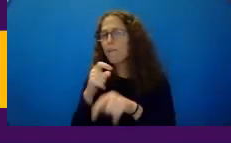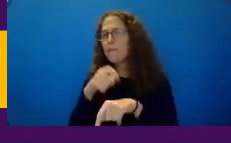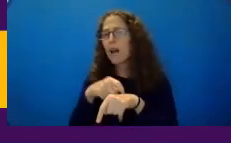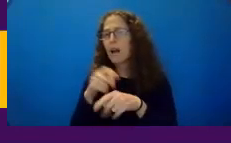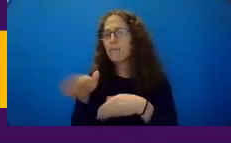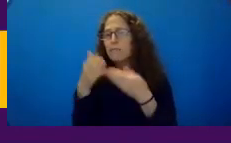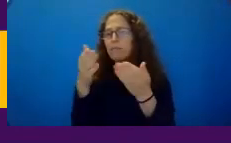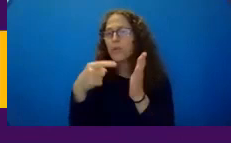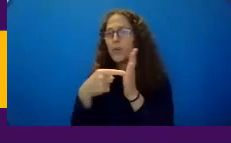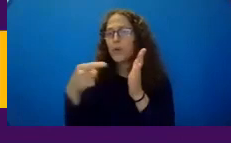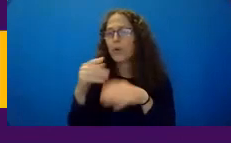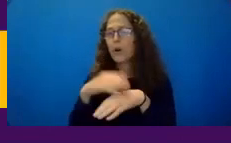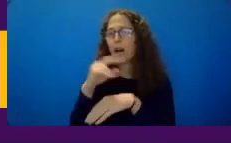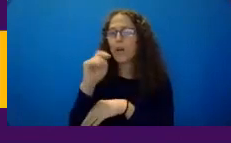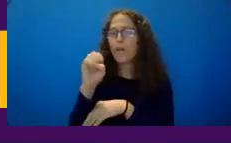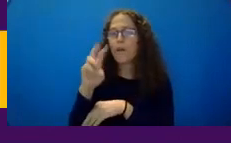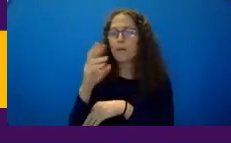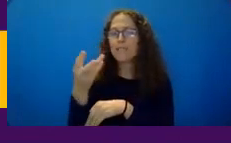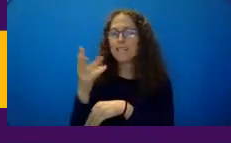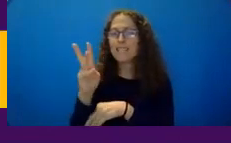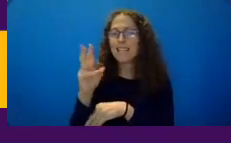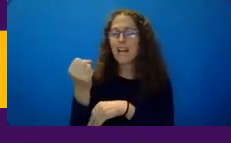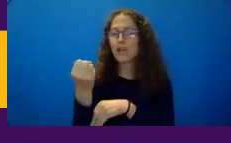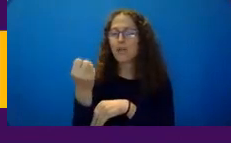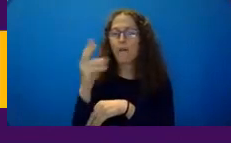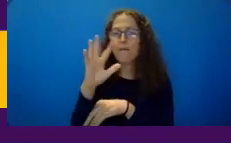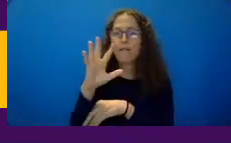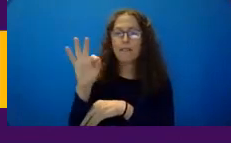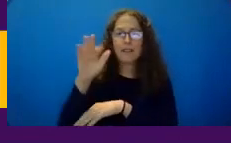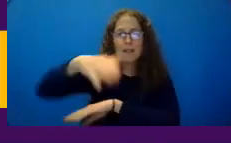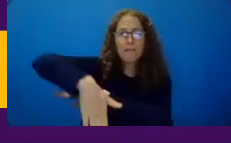REGARDING THE RFP